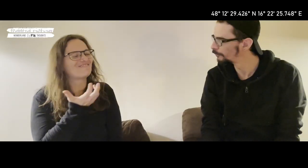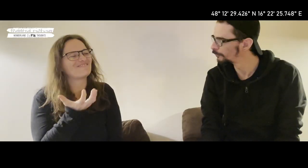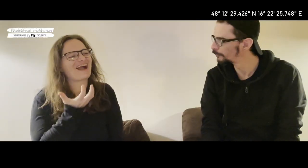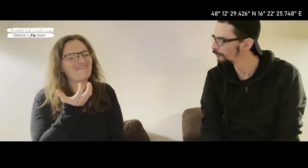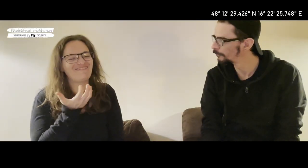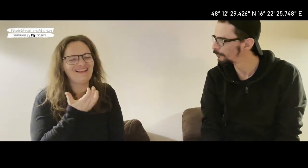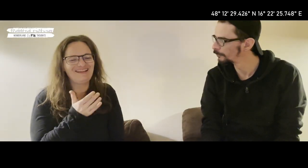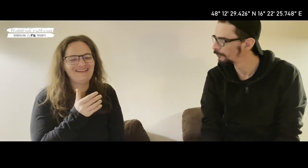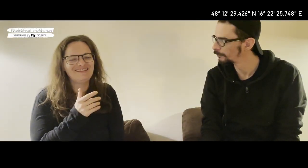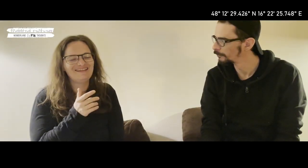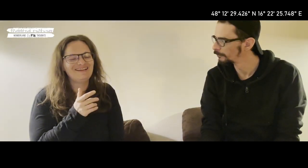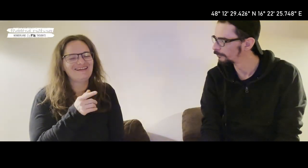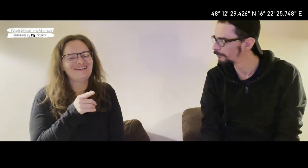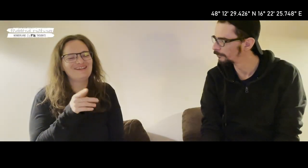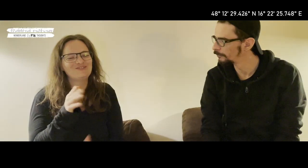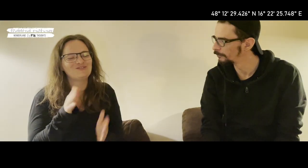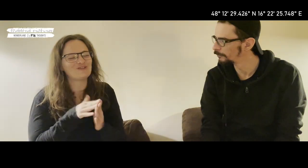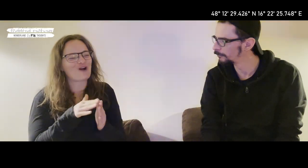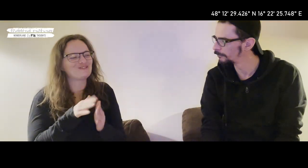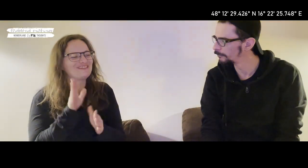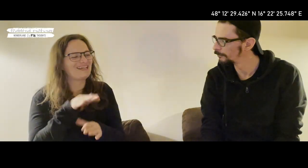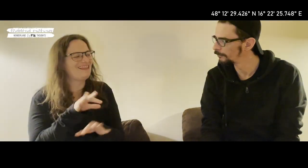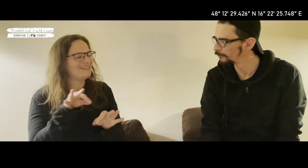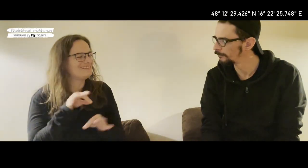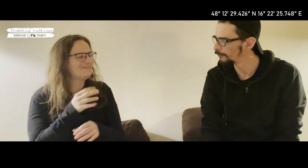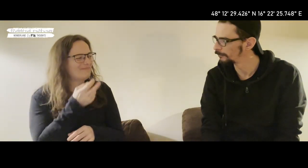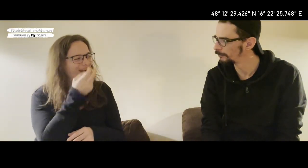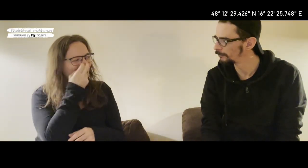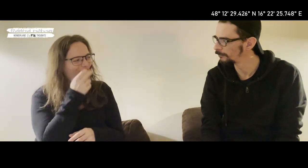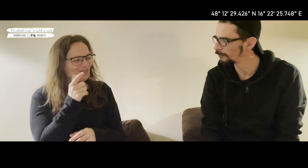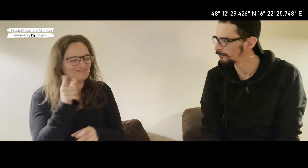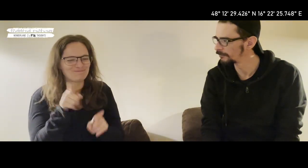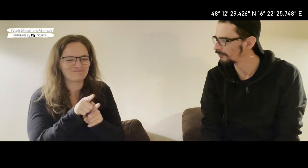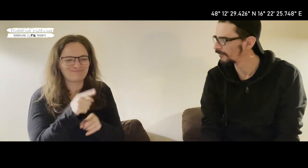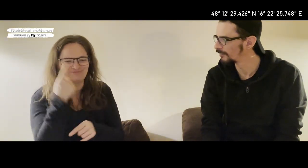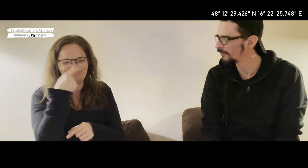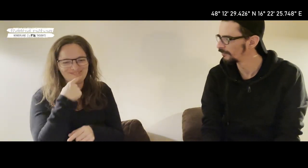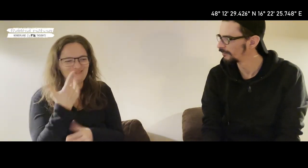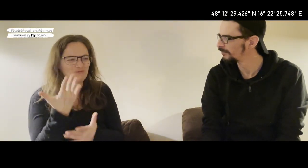Who would voluntarily face such a clown, with his ugly appearance in the children's room?